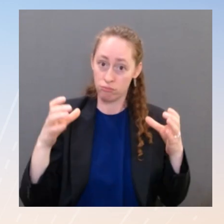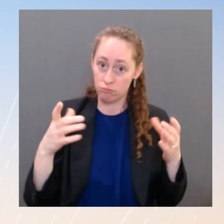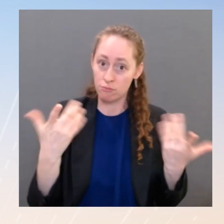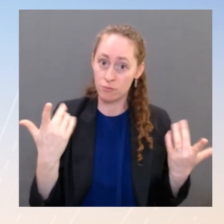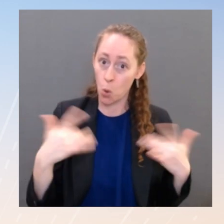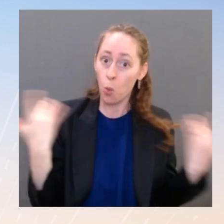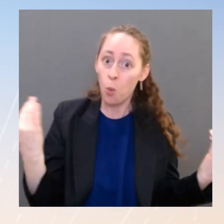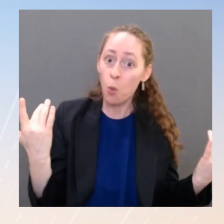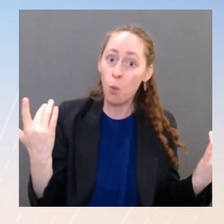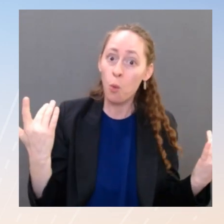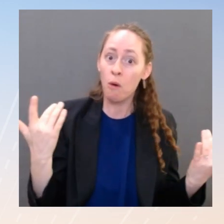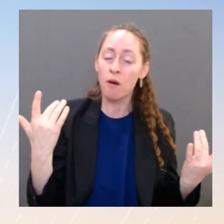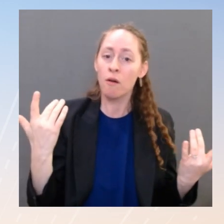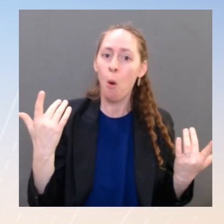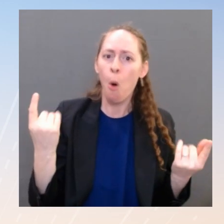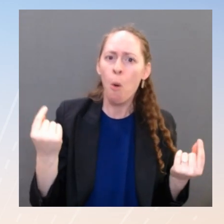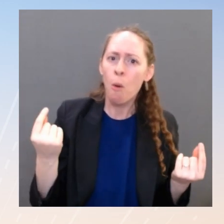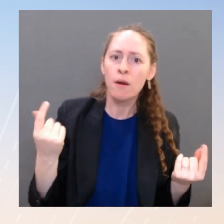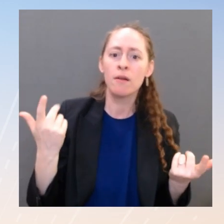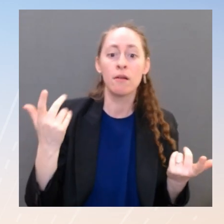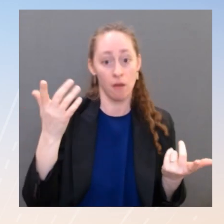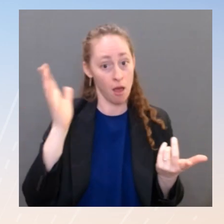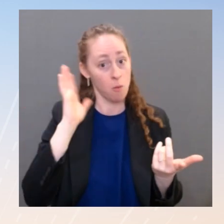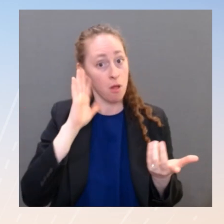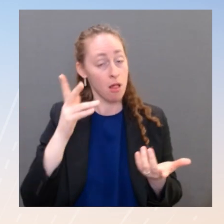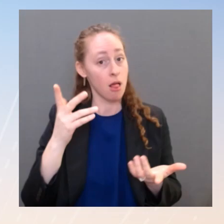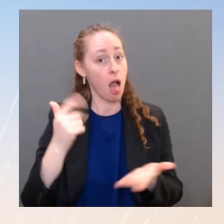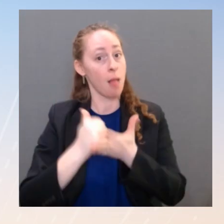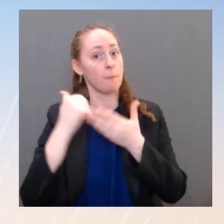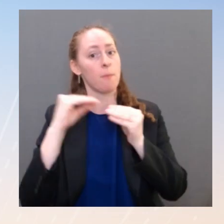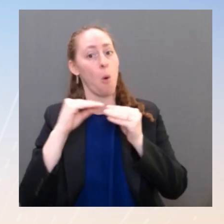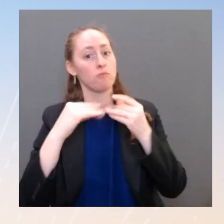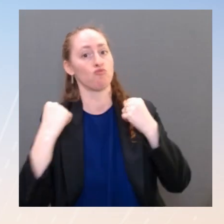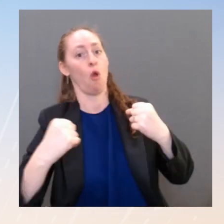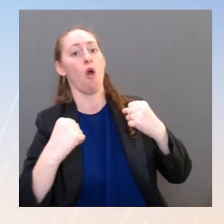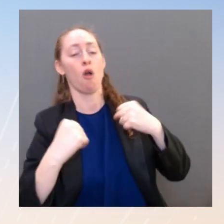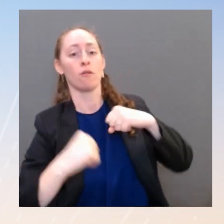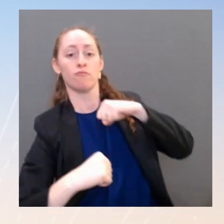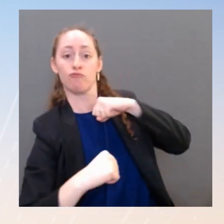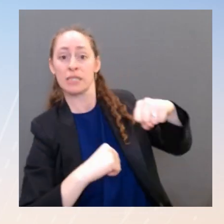or something that would be a provocation? Ms. Psaki: Well, the President supports the open-door policy of NATO